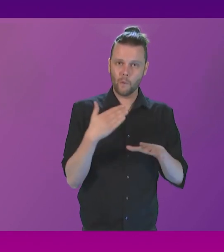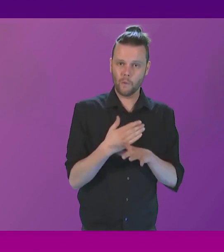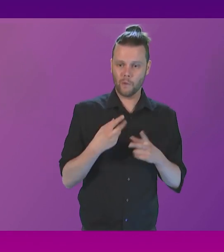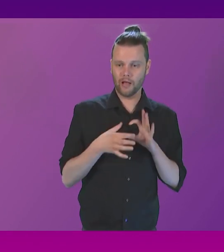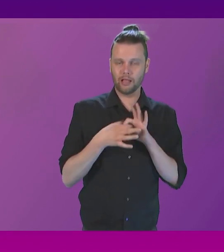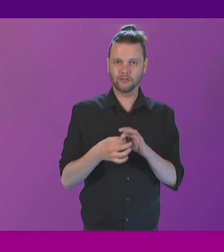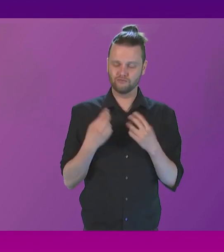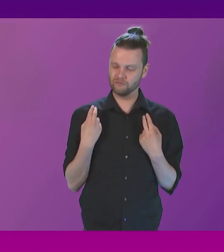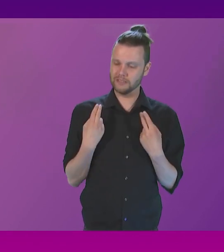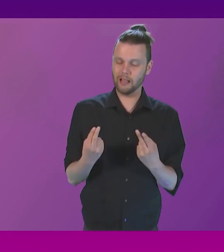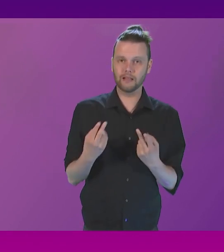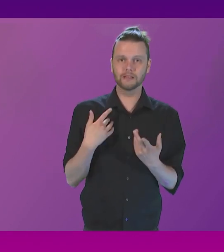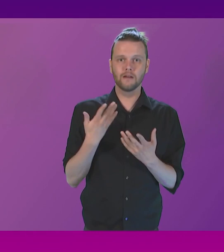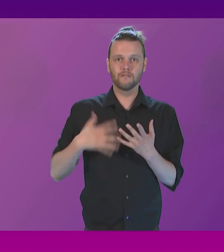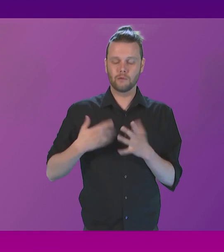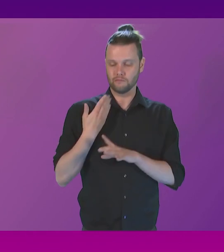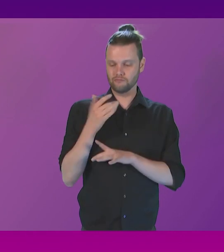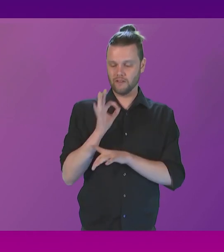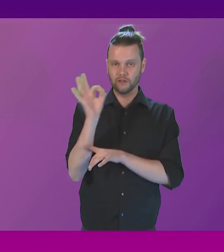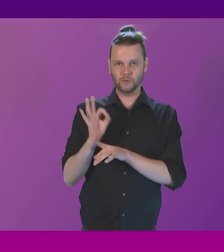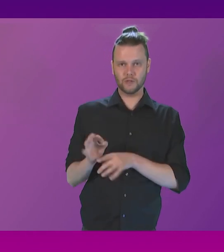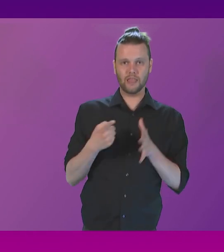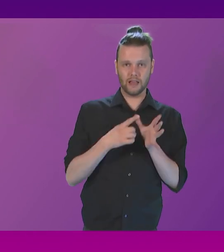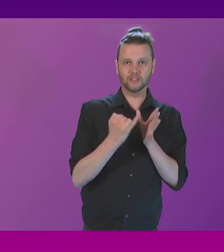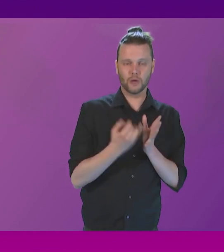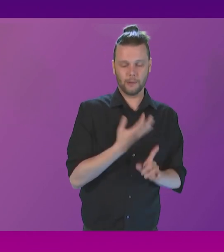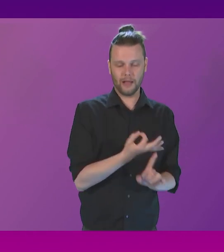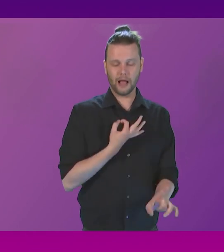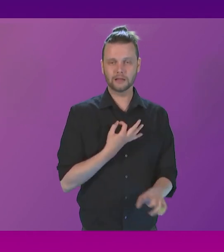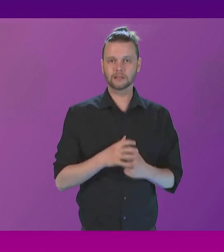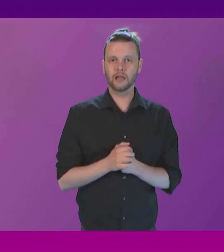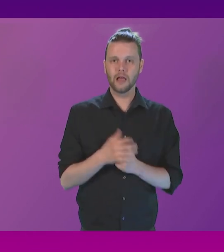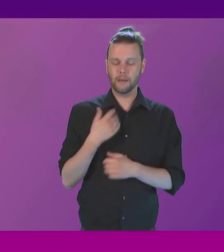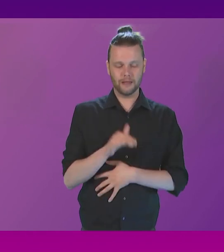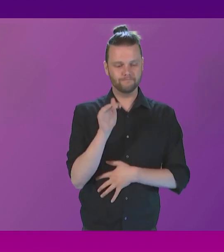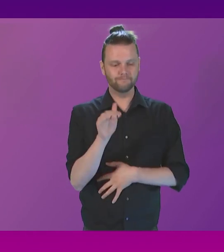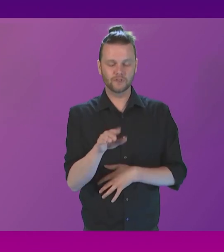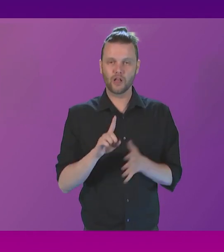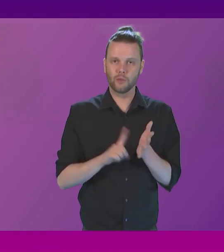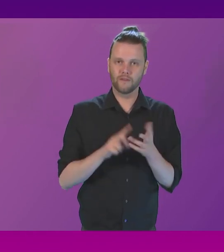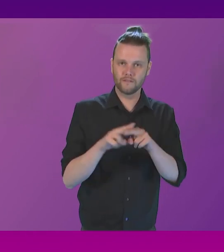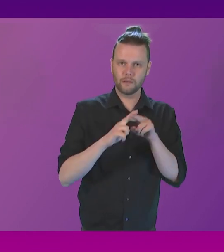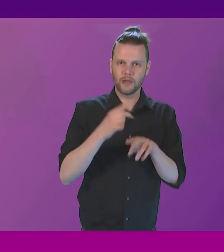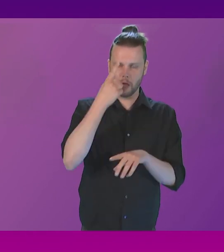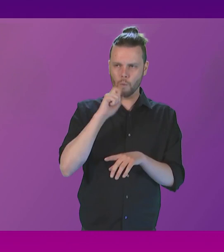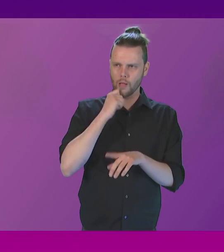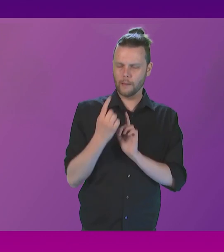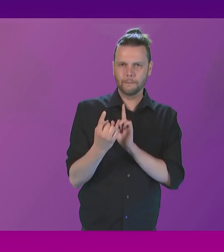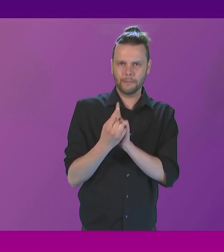On the back of a previous question that Anas Sarwar asked, I reached out to Louise Slorance, and I believe that we will be meeting shortly.